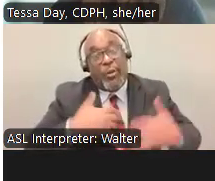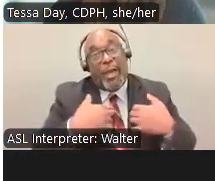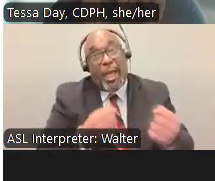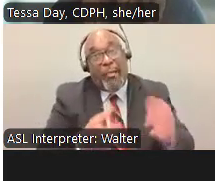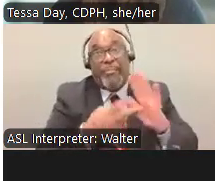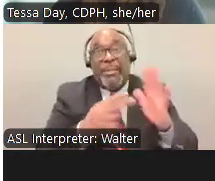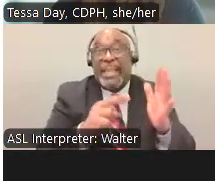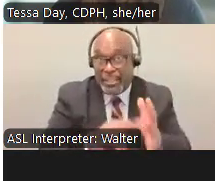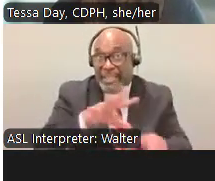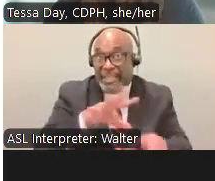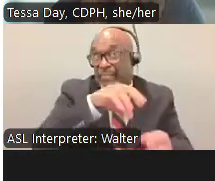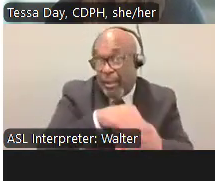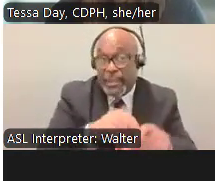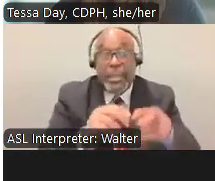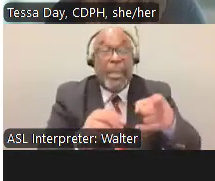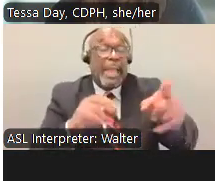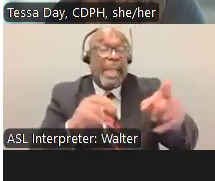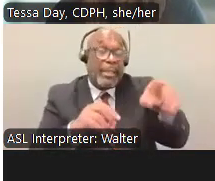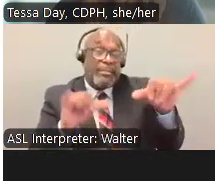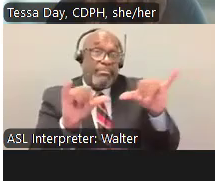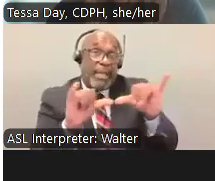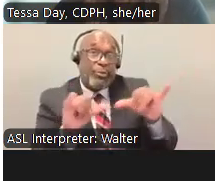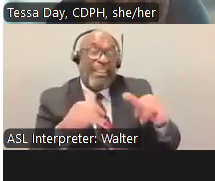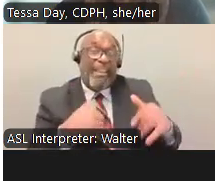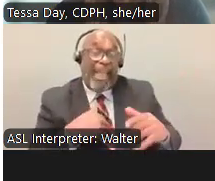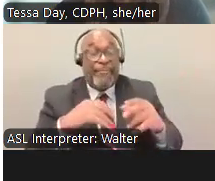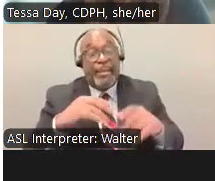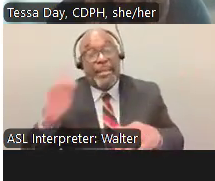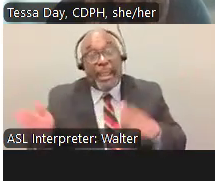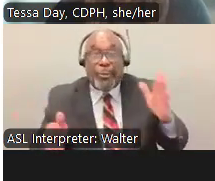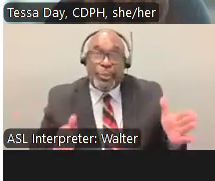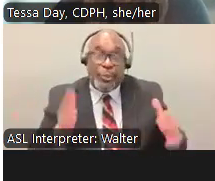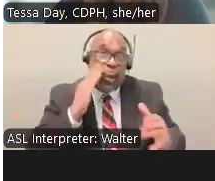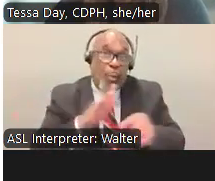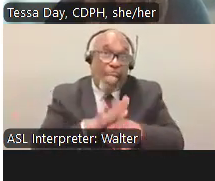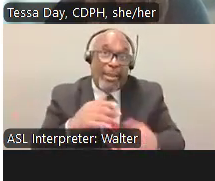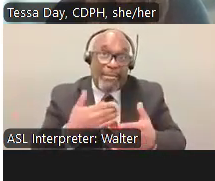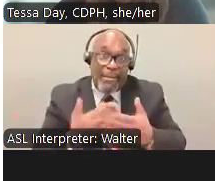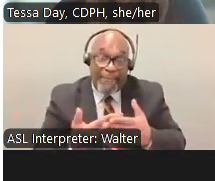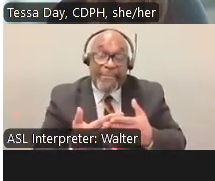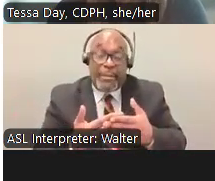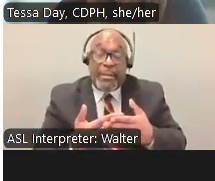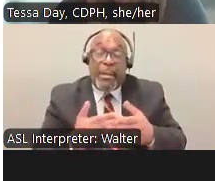13:29:33 about this middle metric having 13:29:35 neighbors that you know well 13:29:36 enough to ask for help. That 13:29:39 can be really critical in an